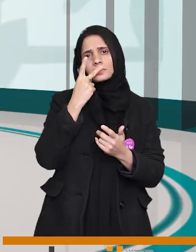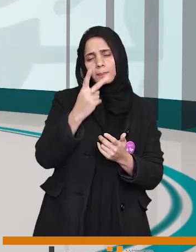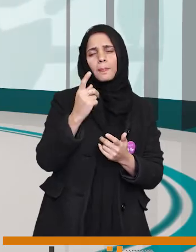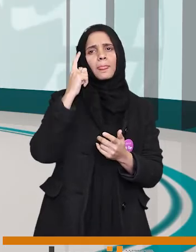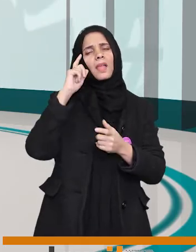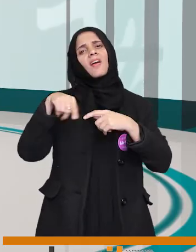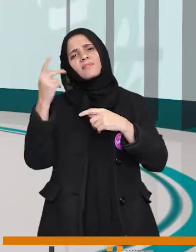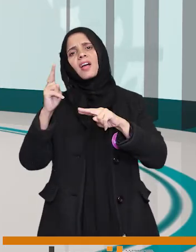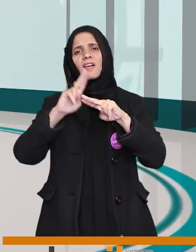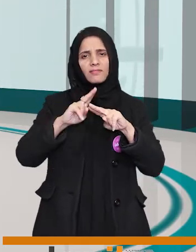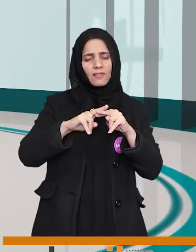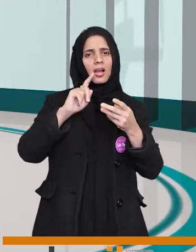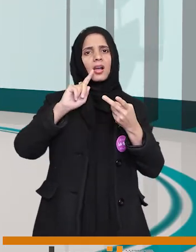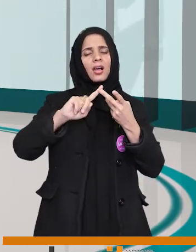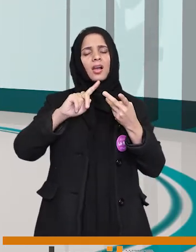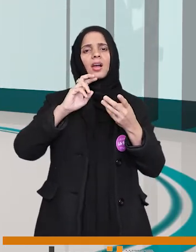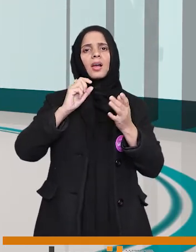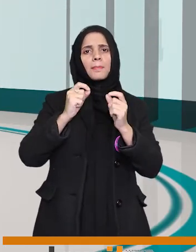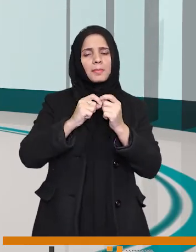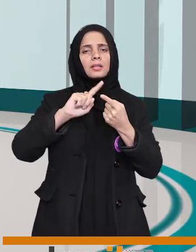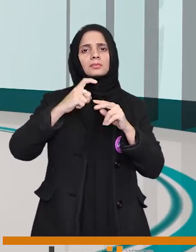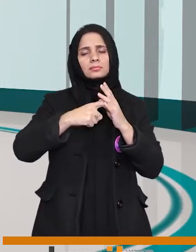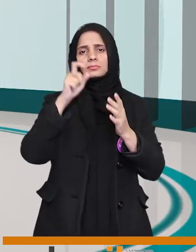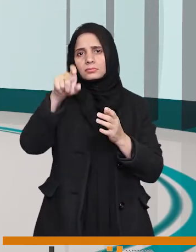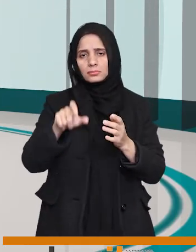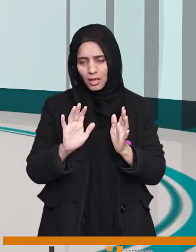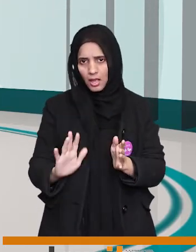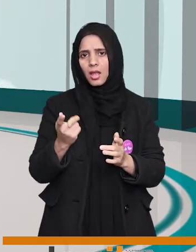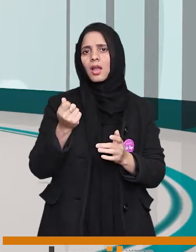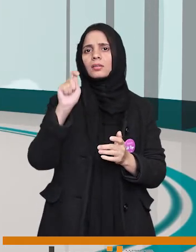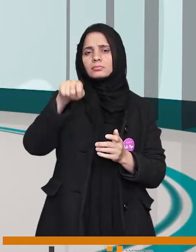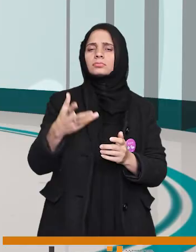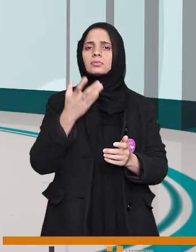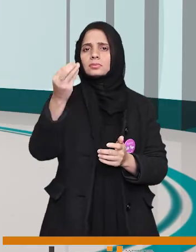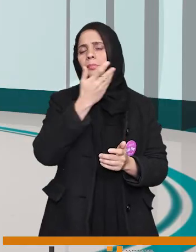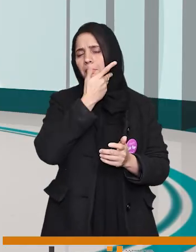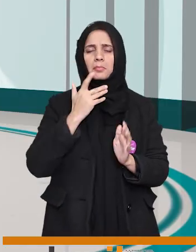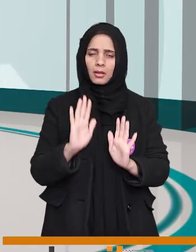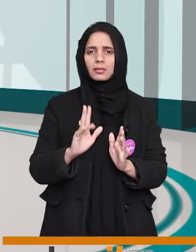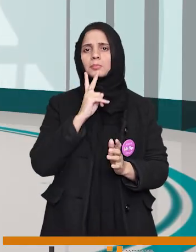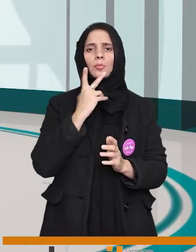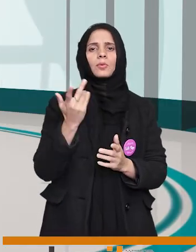The reason why you prefer to add services and your package is bought on it is that you don't have to bid.